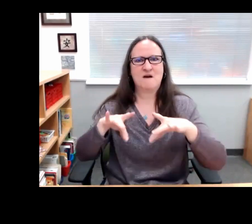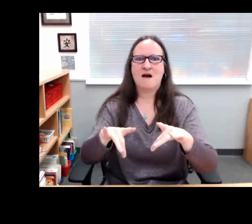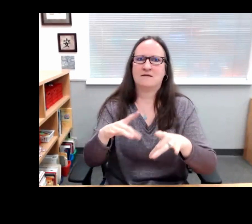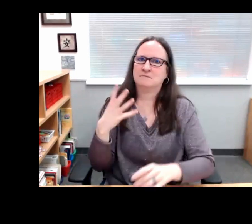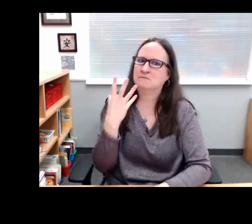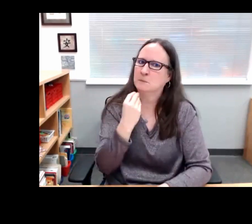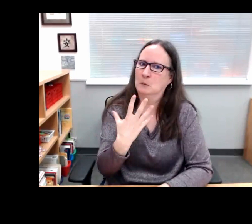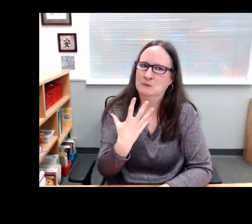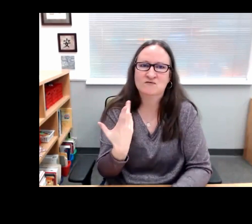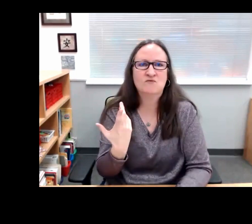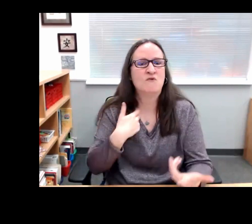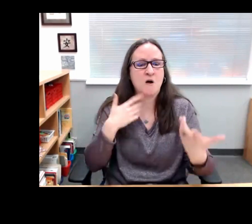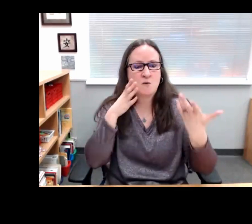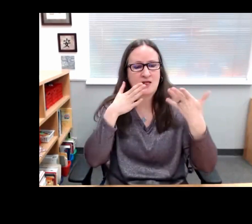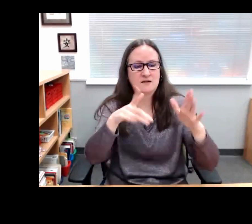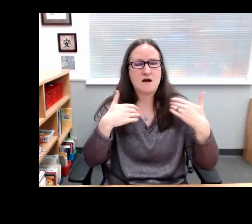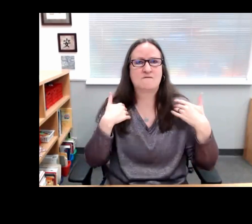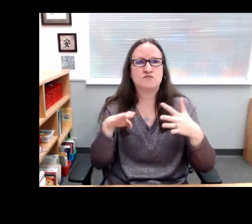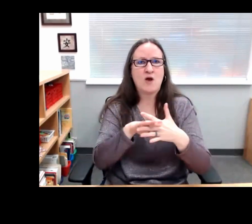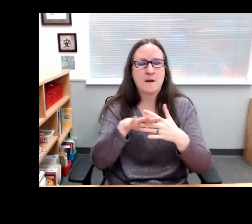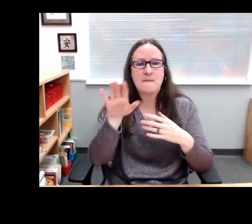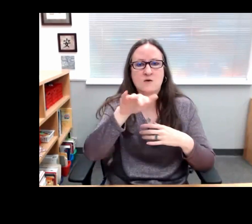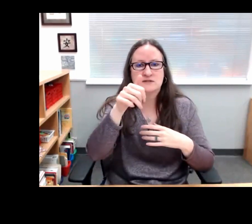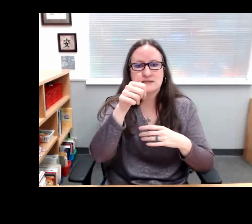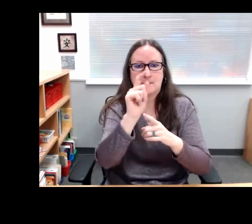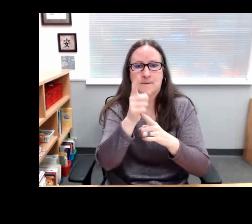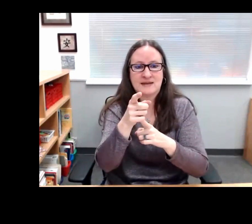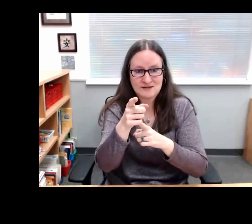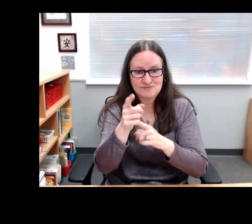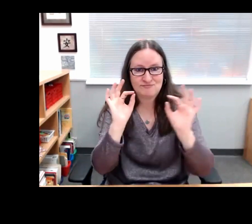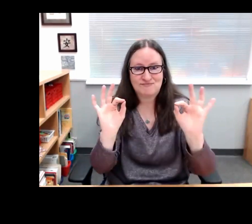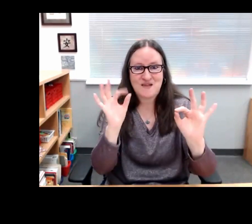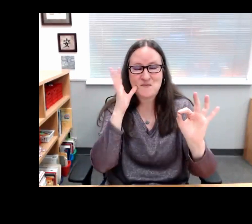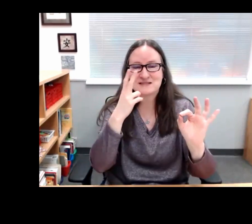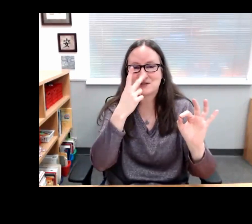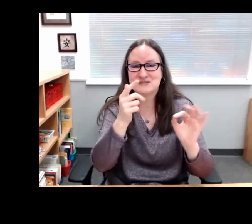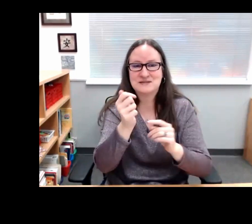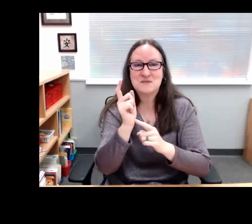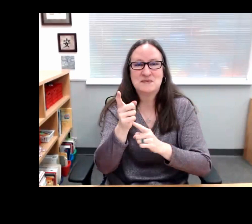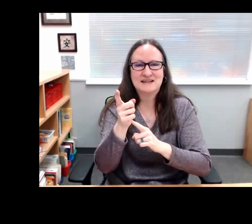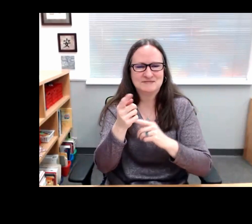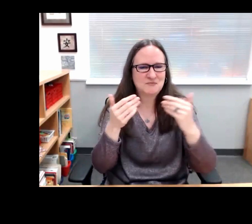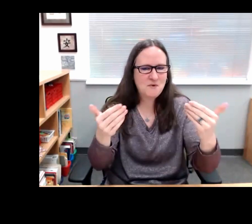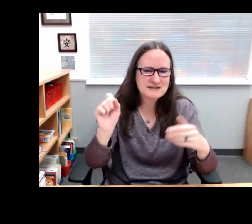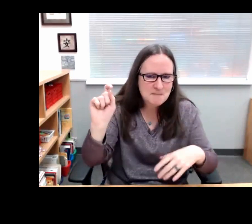really understanding the language and it's just beautiful we're probably now going to take you